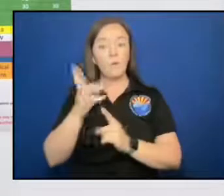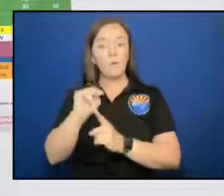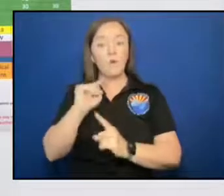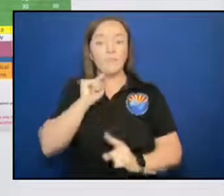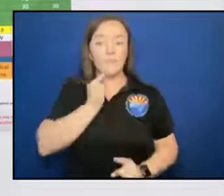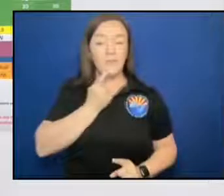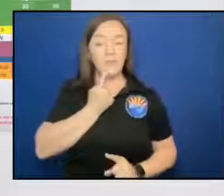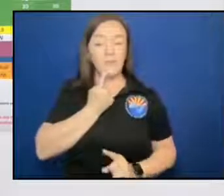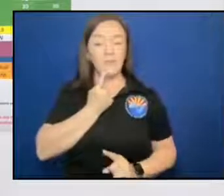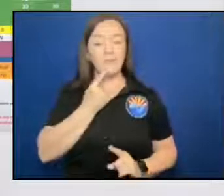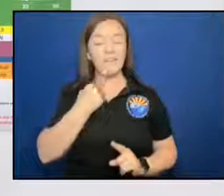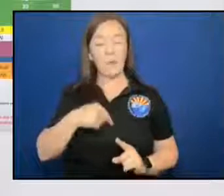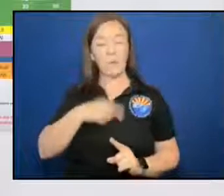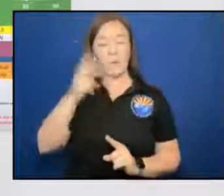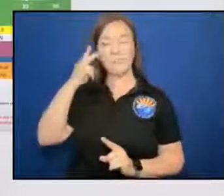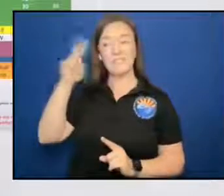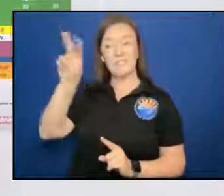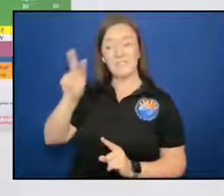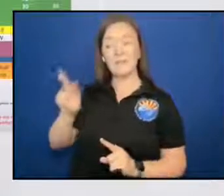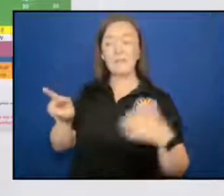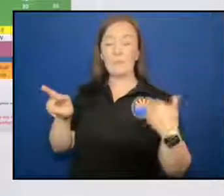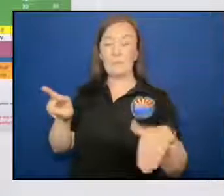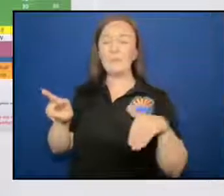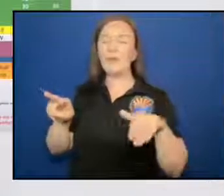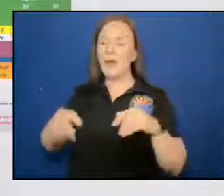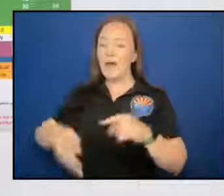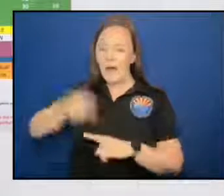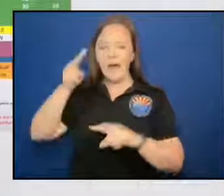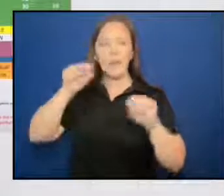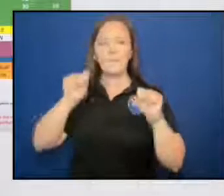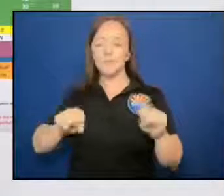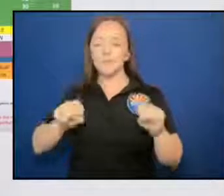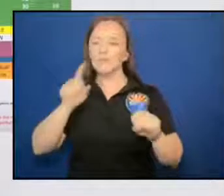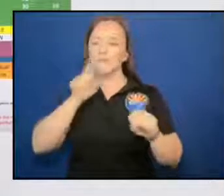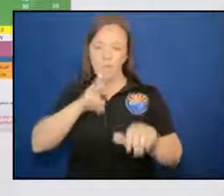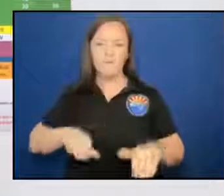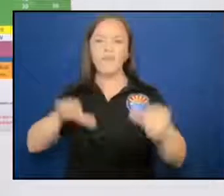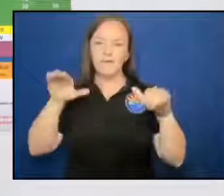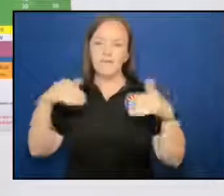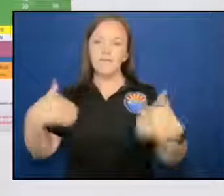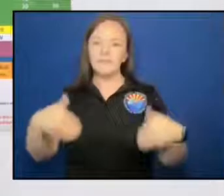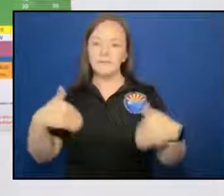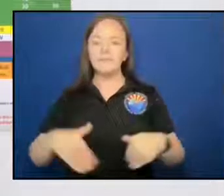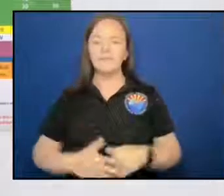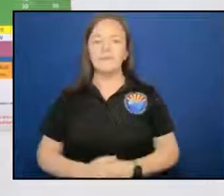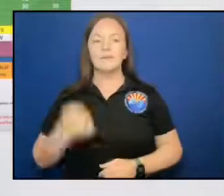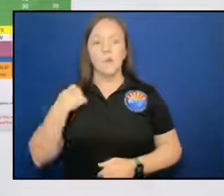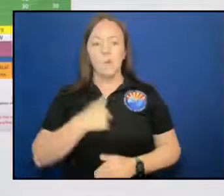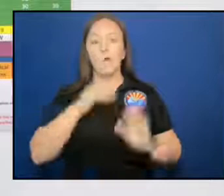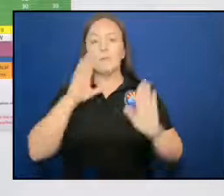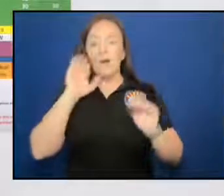: I LOOK AT THREE THINGS, AND I LOOK AT THE FUELS,